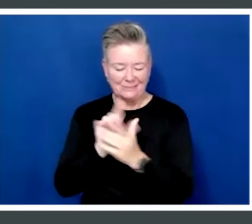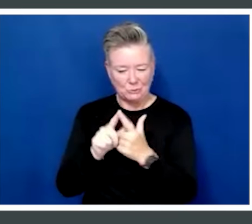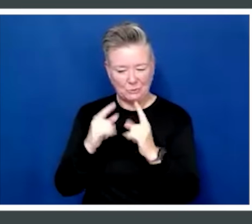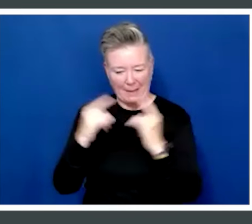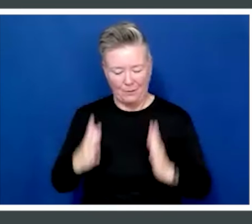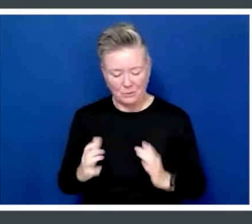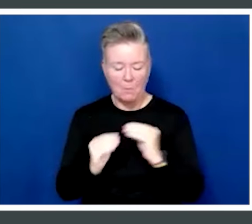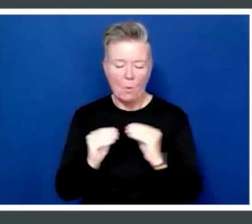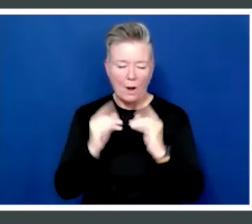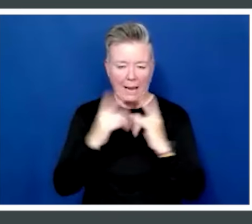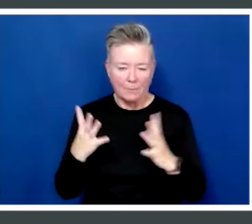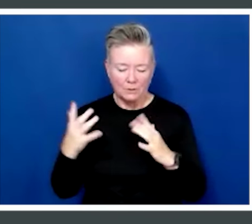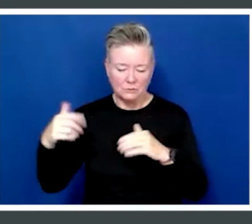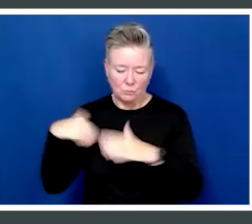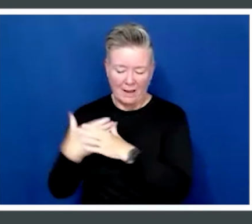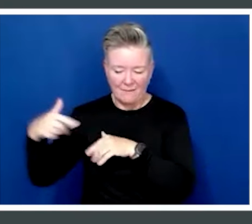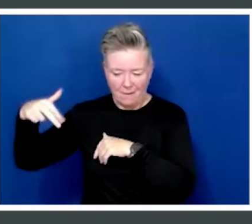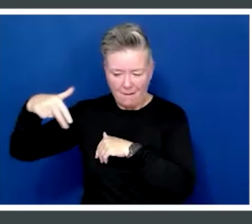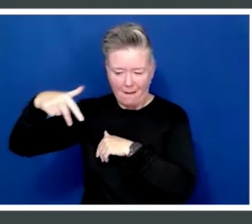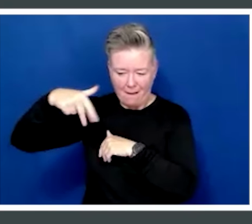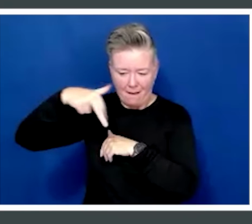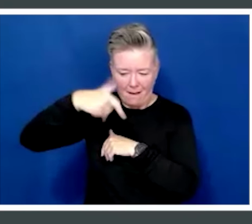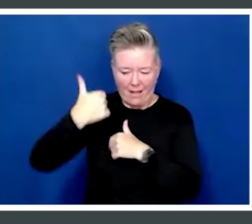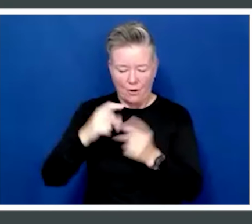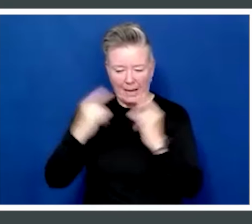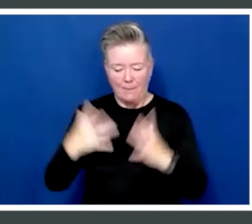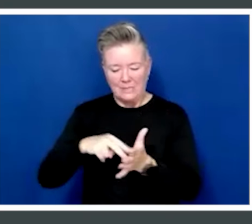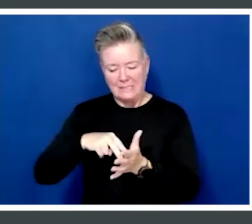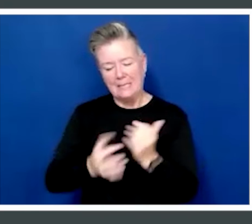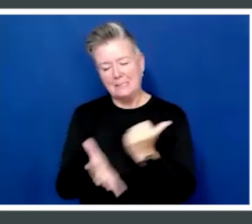More campers make their way across the course while others stand by to support them.